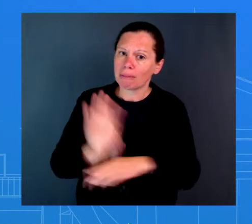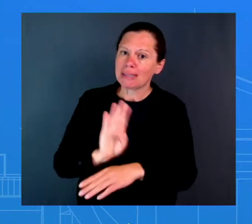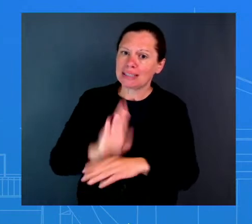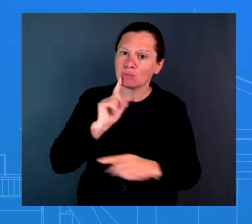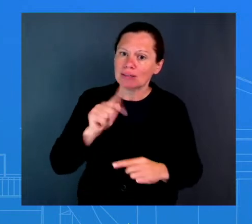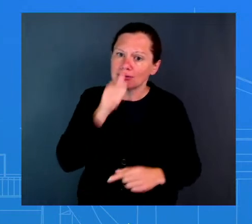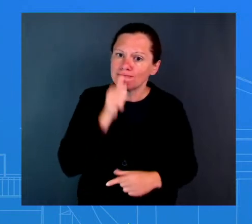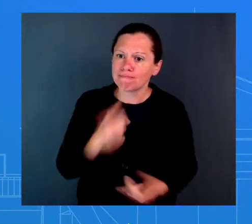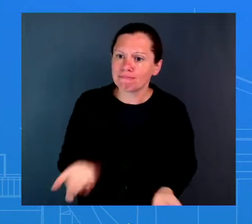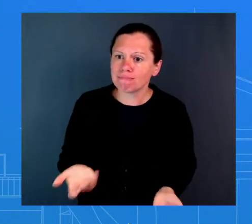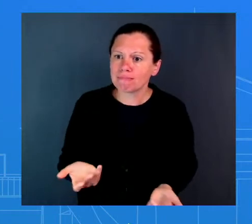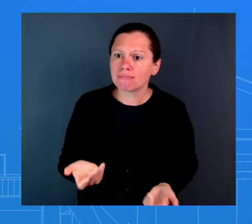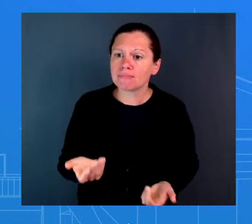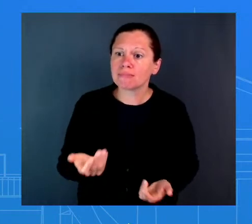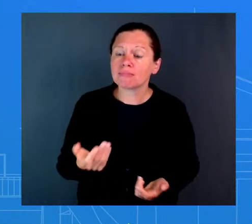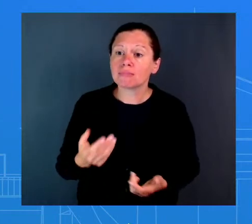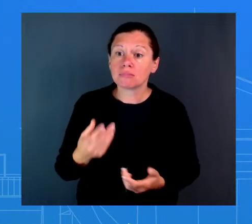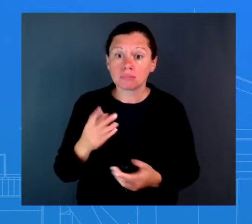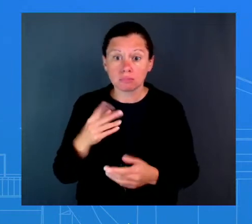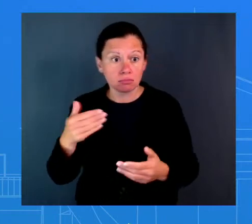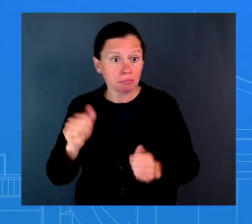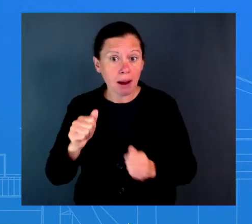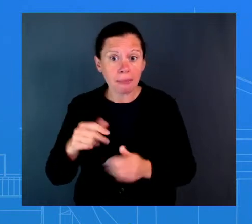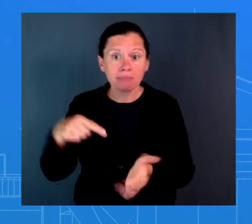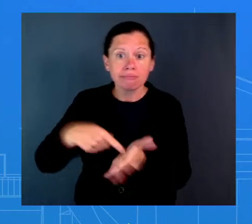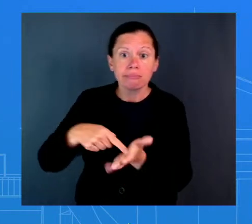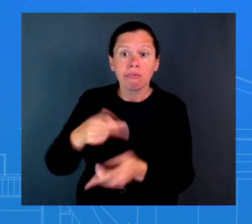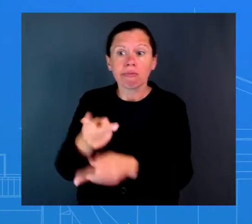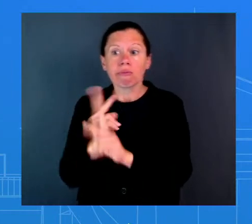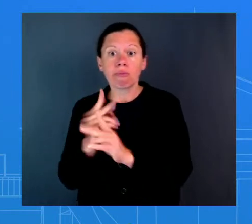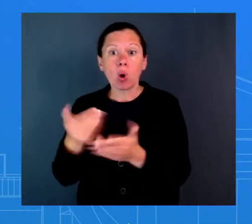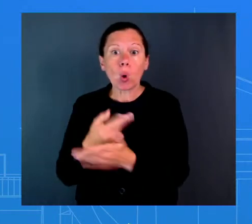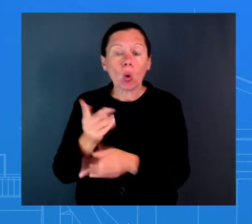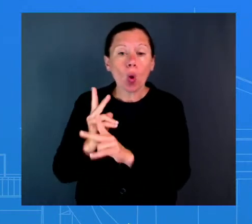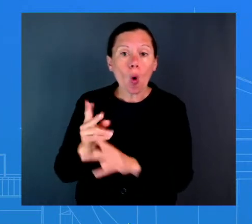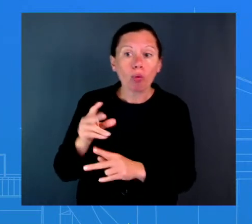And undermine food safety. So, this is what we think the impacts of the shutdown might be.